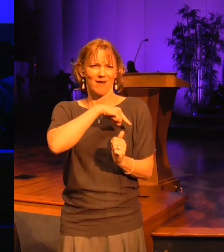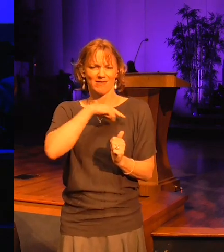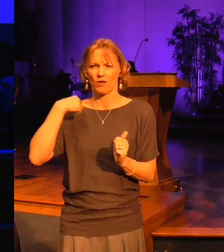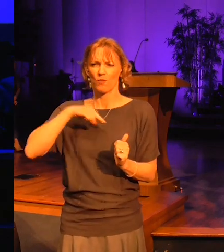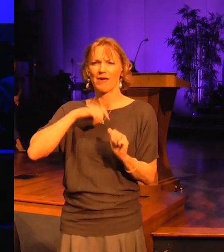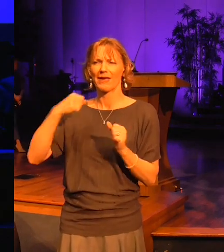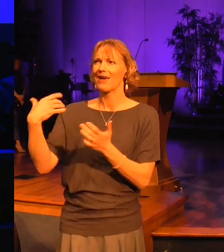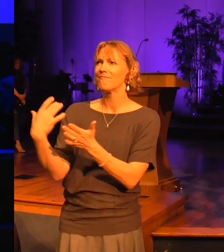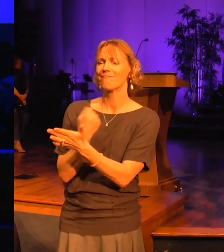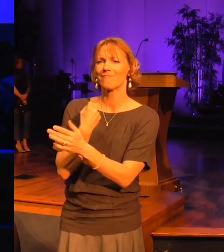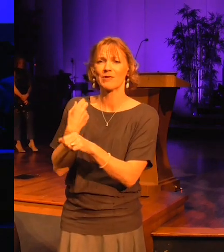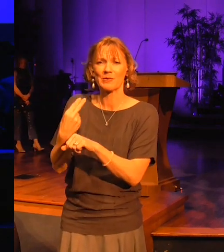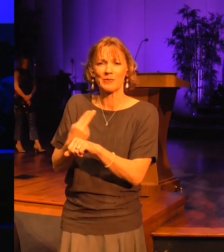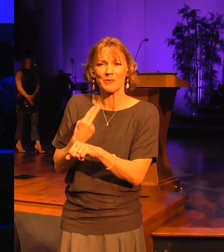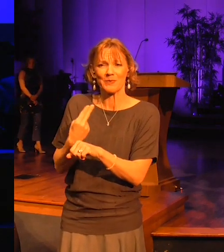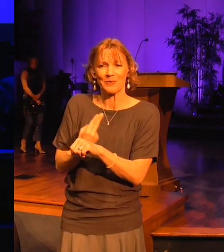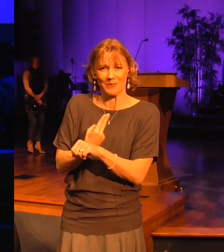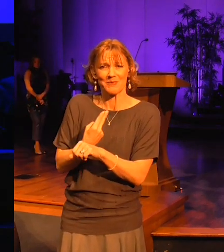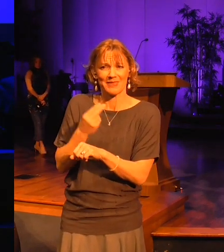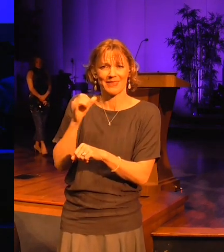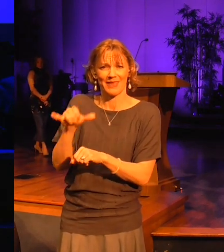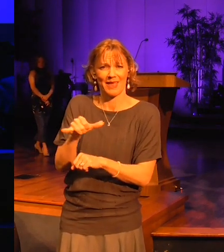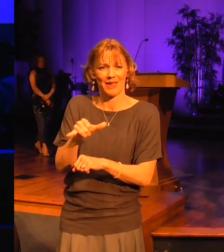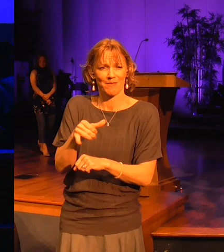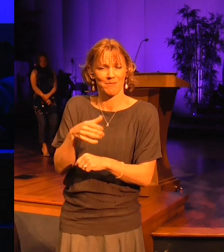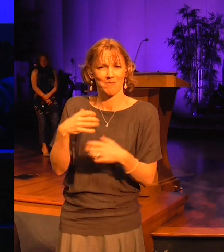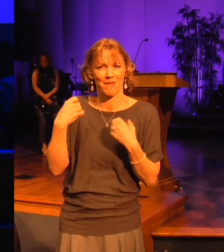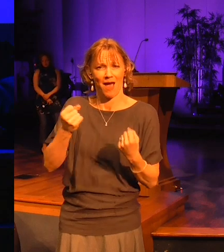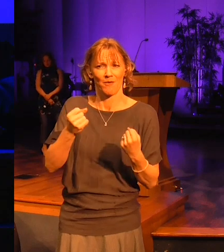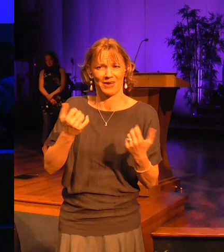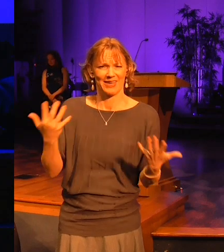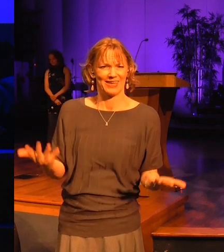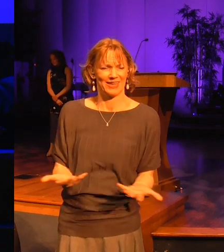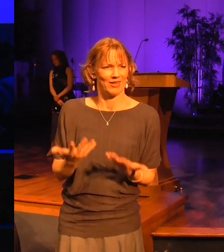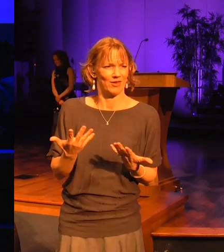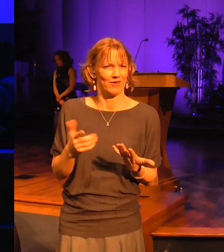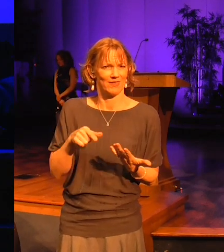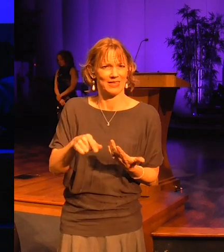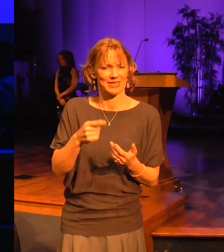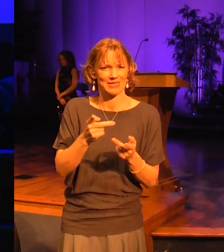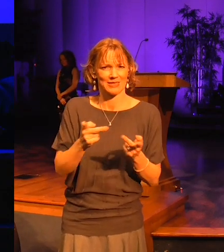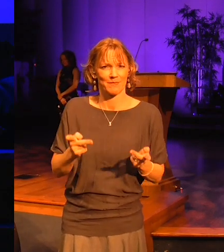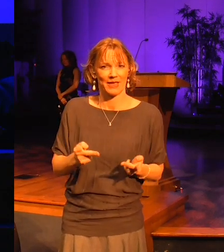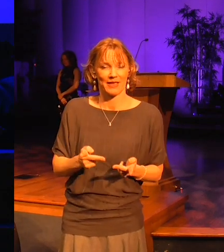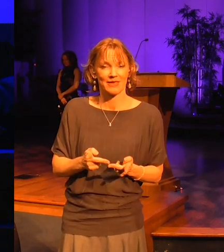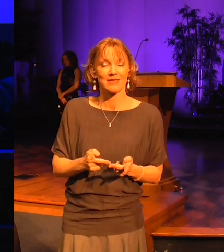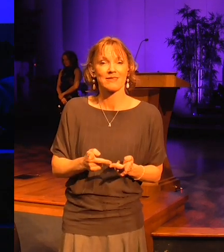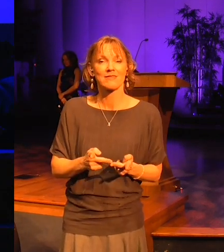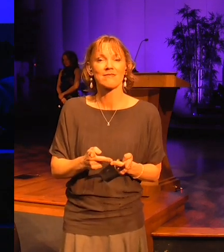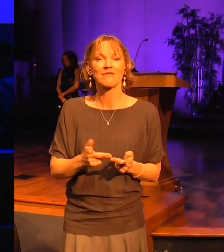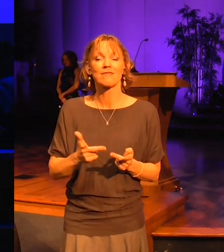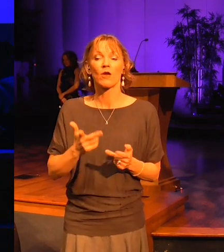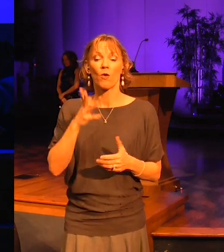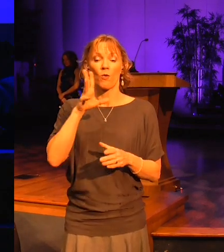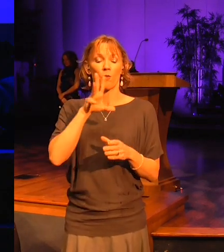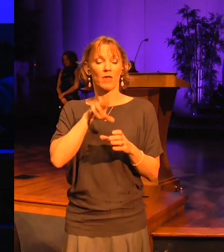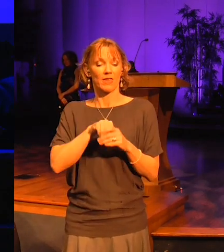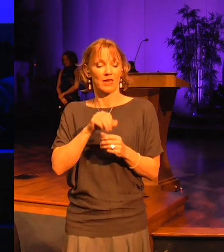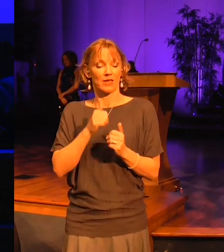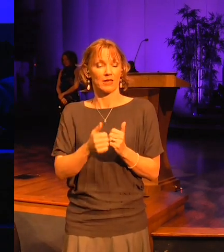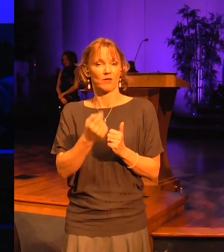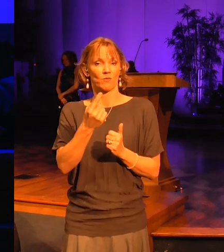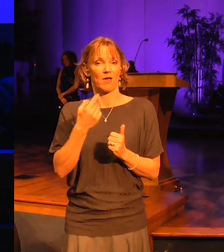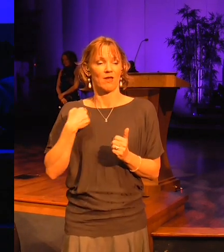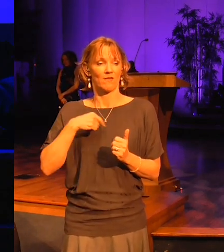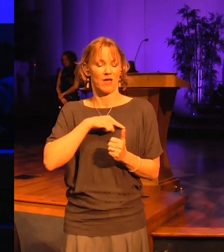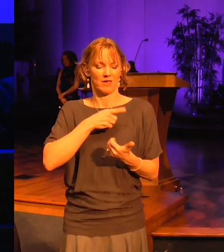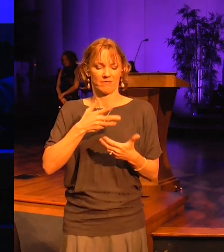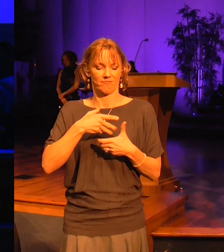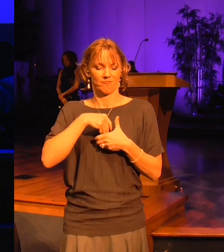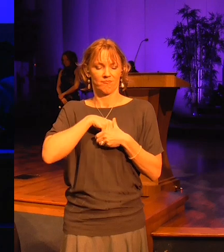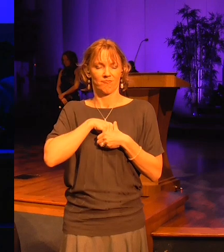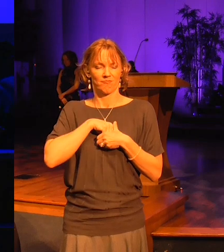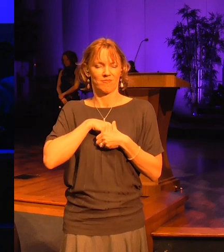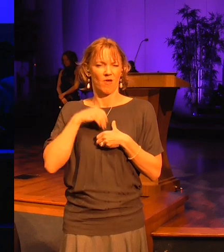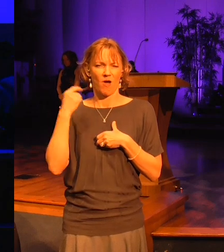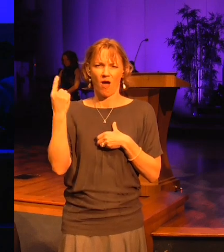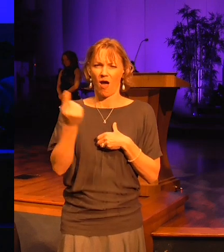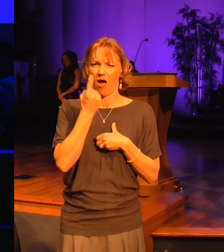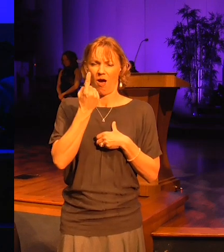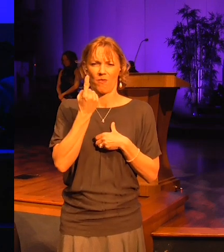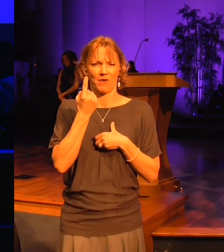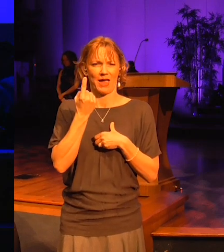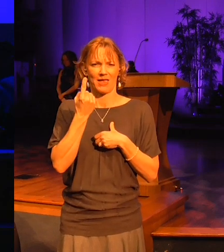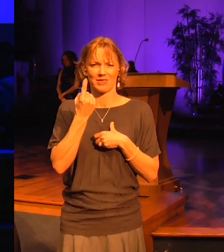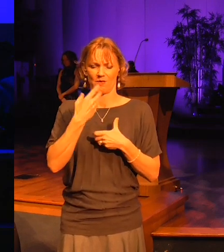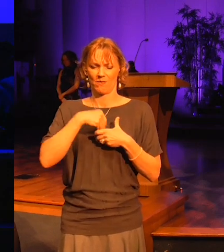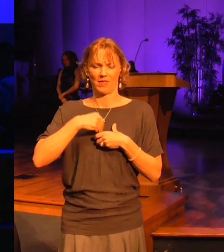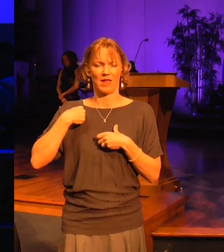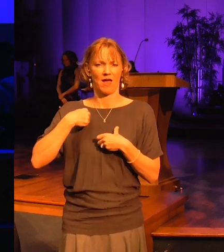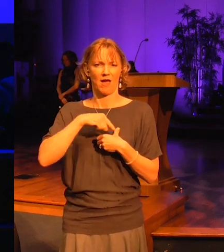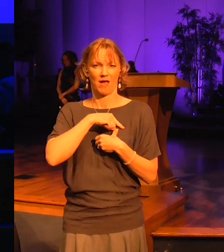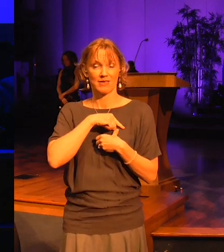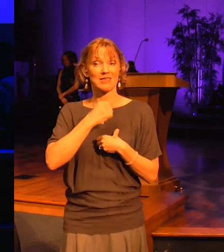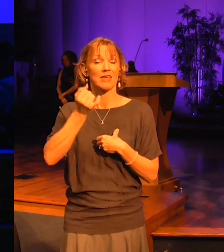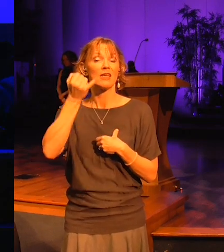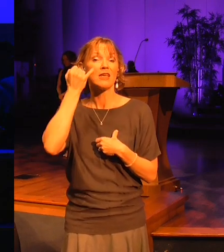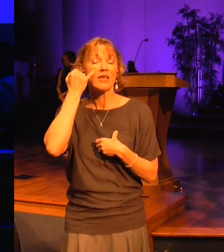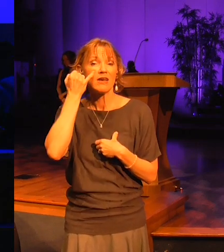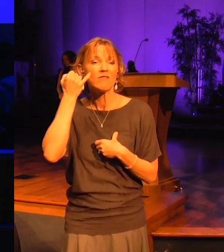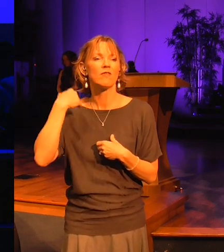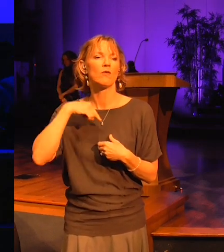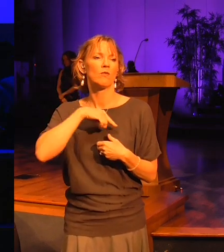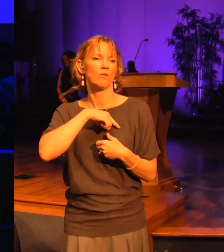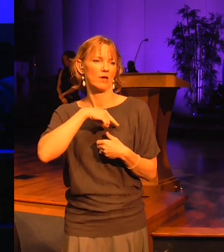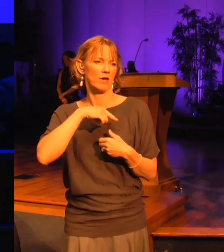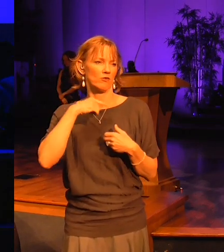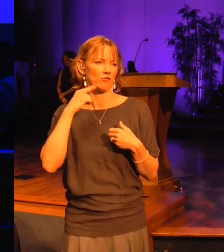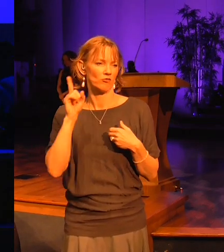is here in this space and it is in each one of us at all times if we'll just recognize it